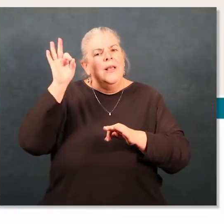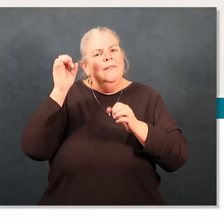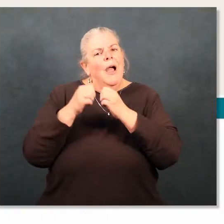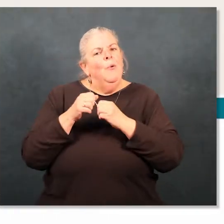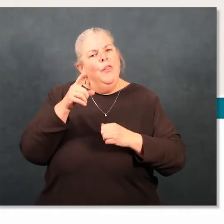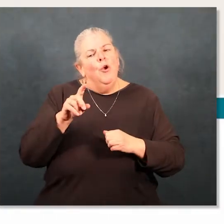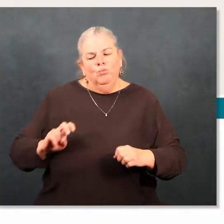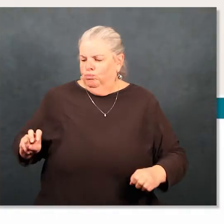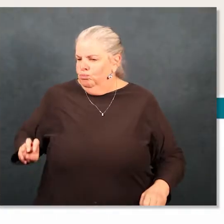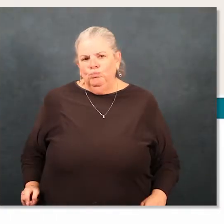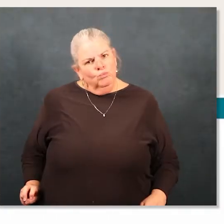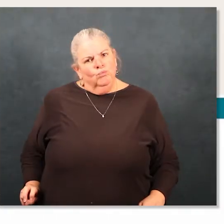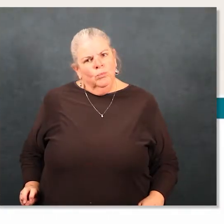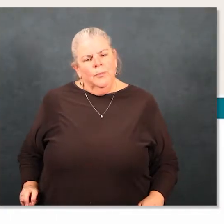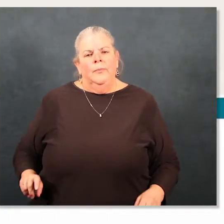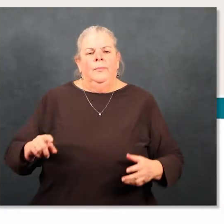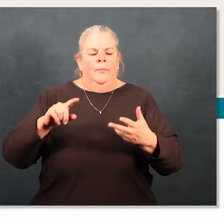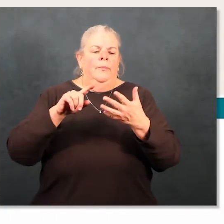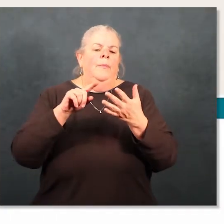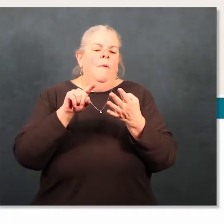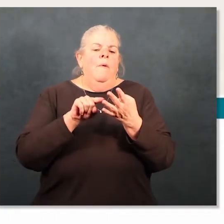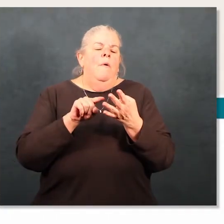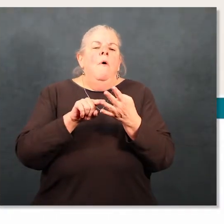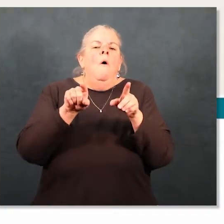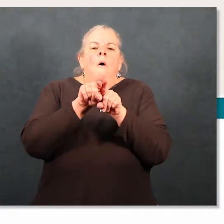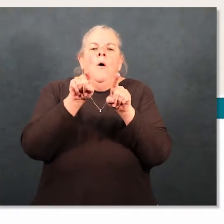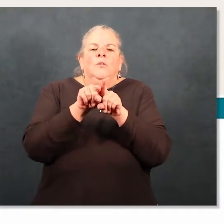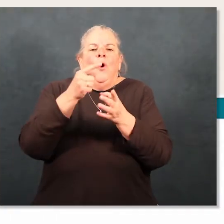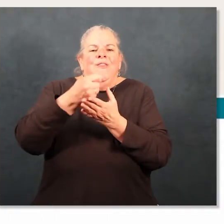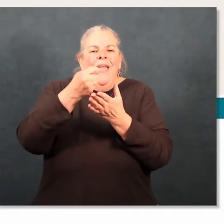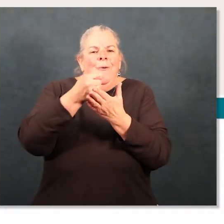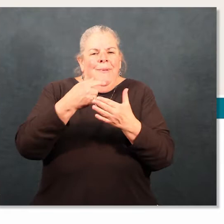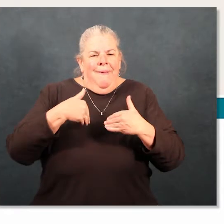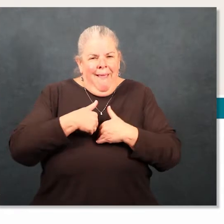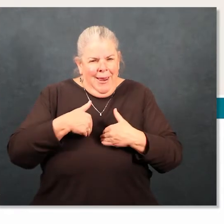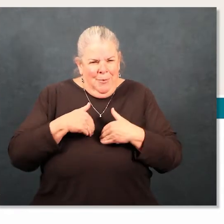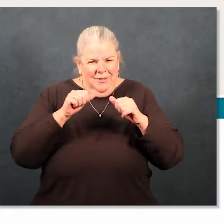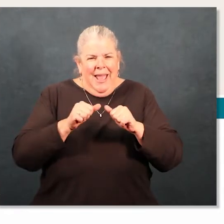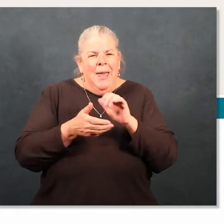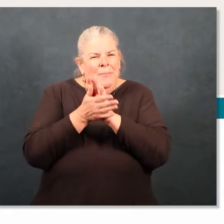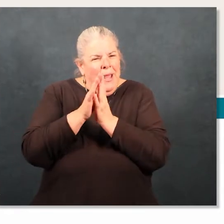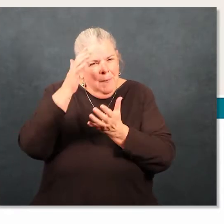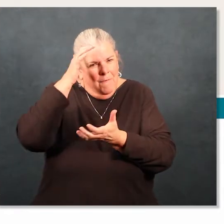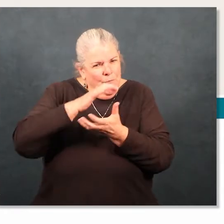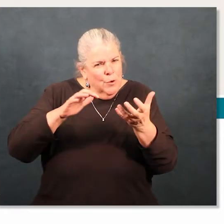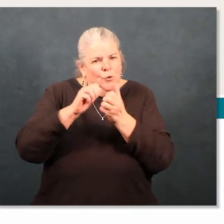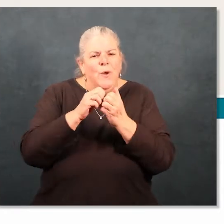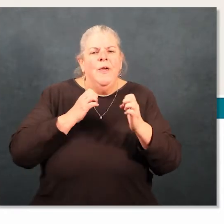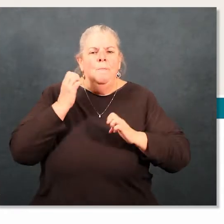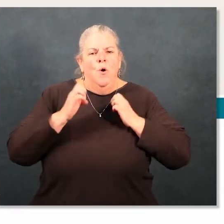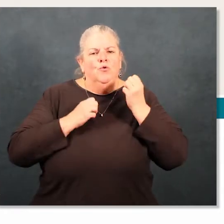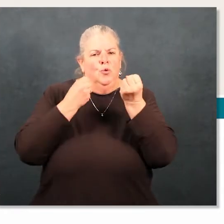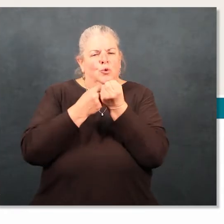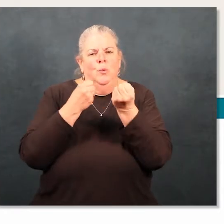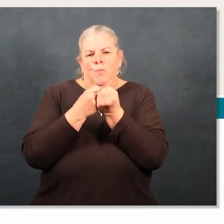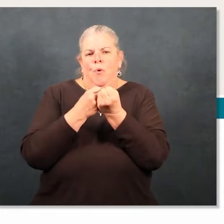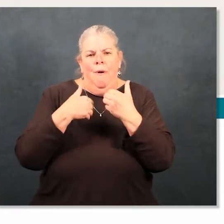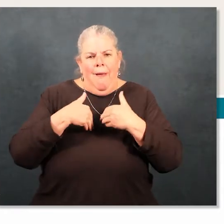There's also therapy animals, which sometimes can be confused with emotional support animals but really with therapy animals.